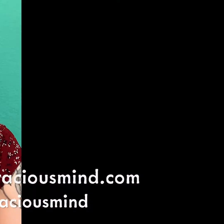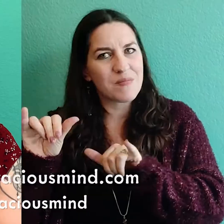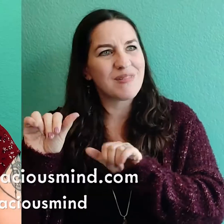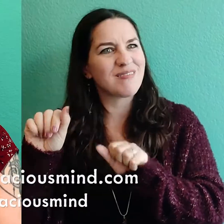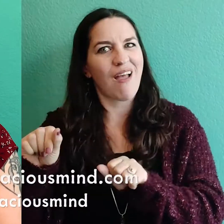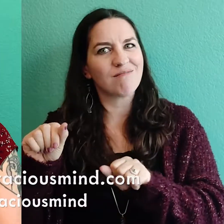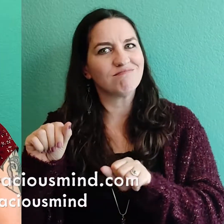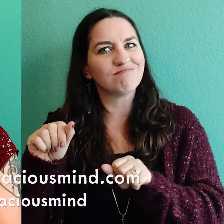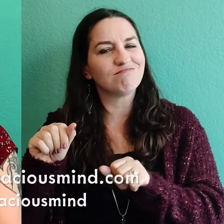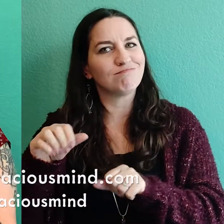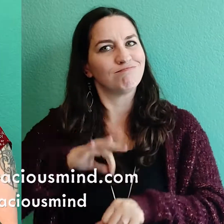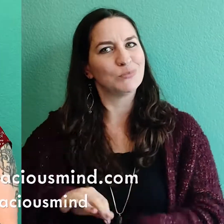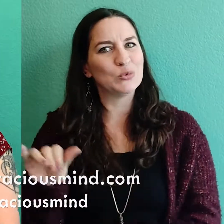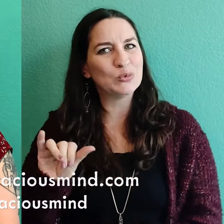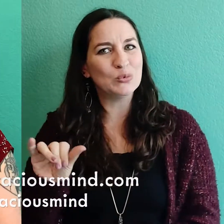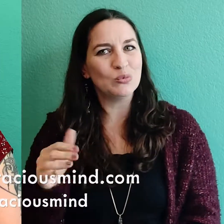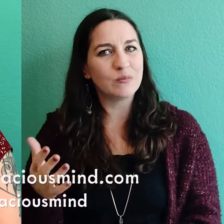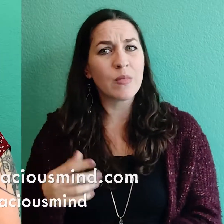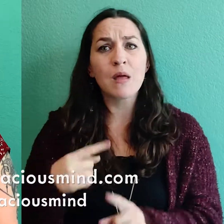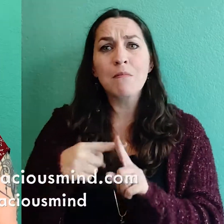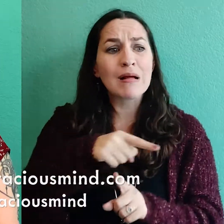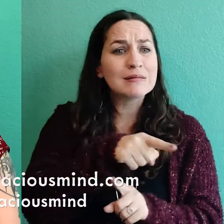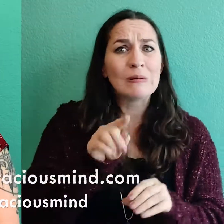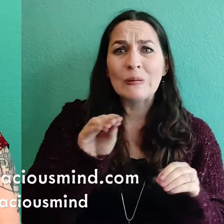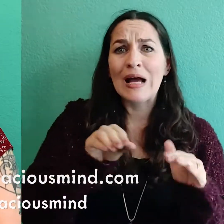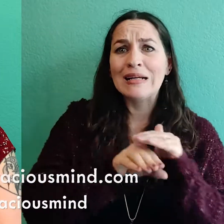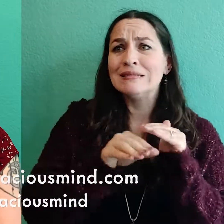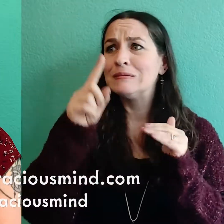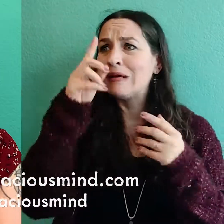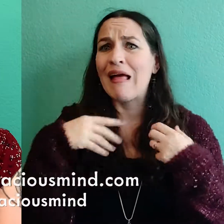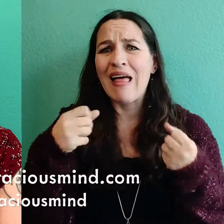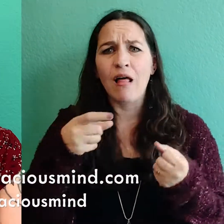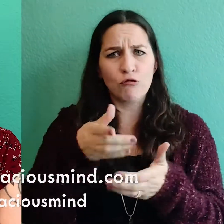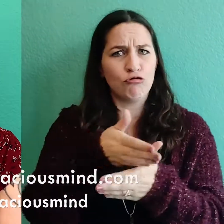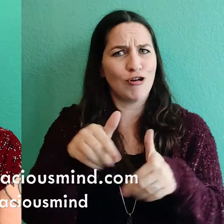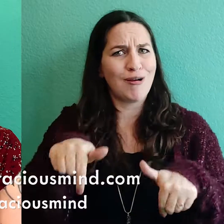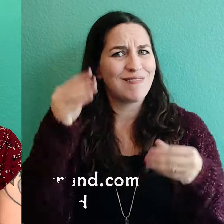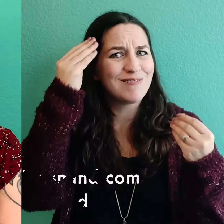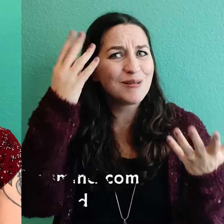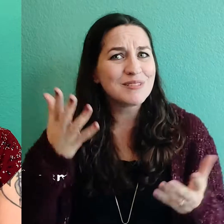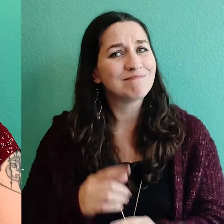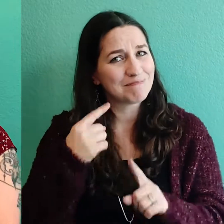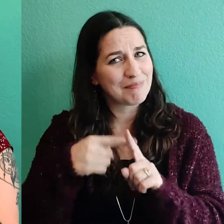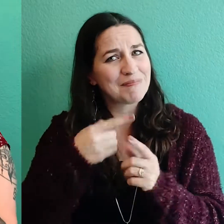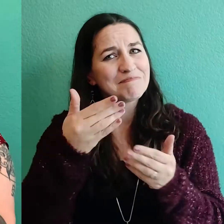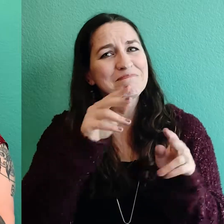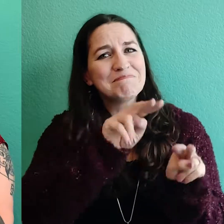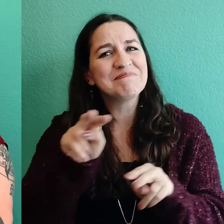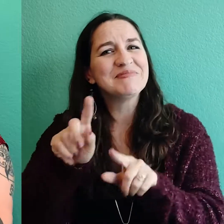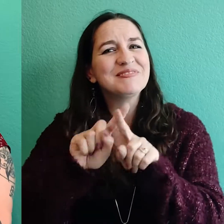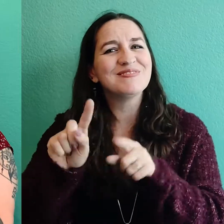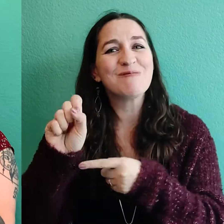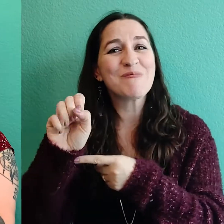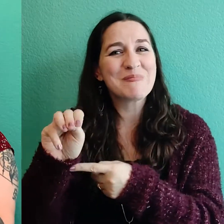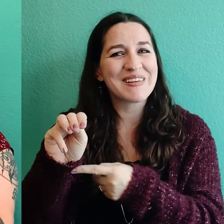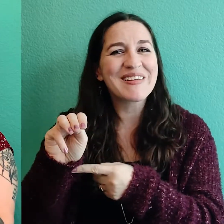doing, it helps make sure that it reaches people that might not otherwise have access to support. So be sure to hit us up on all the social media